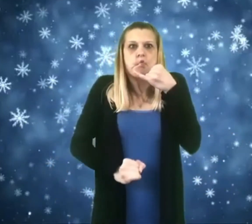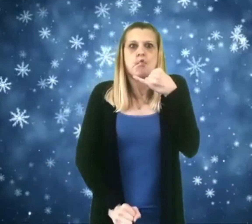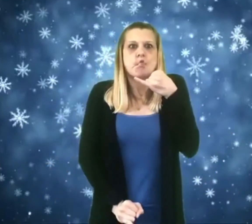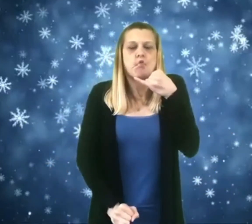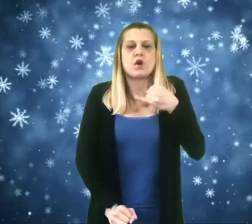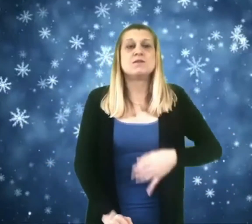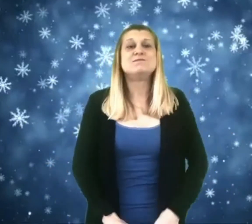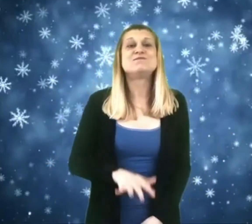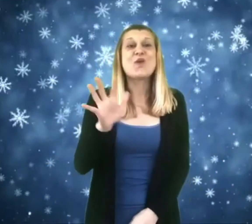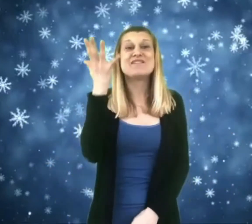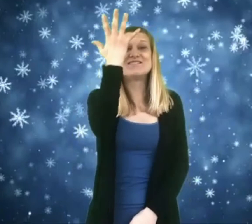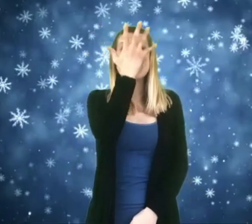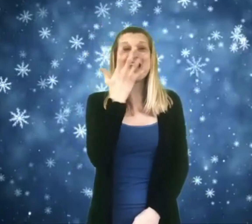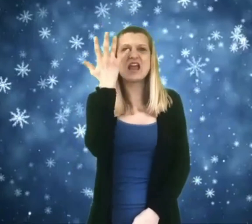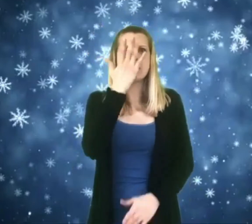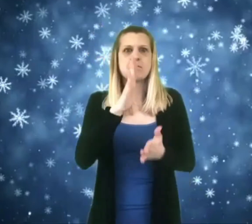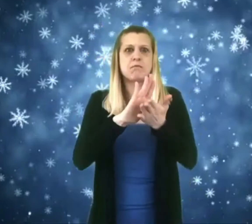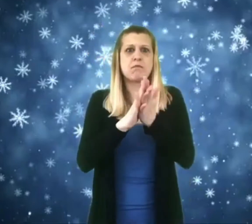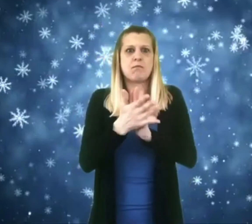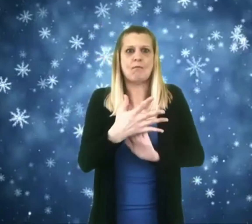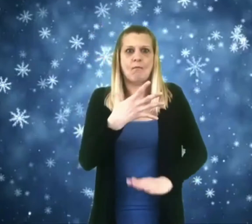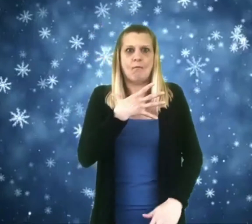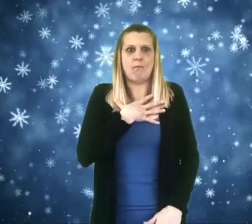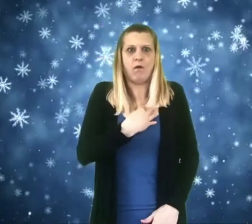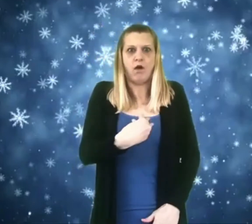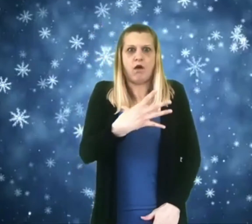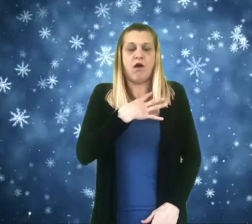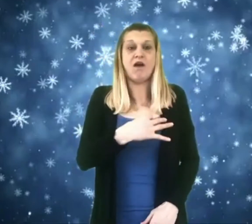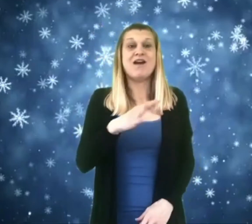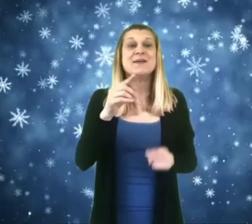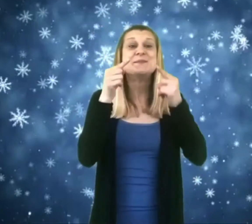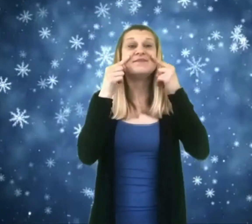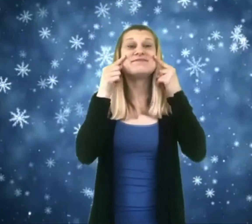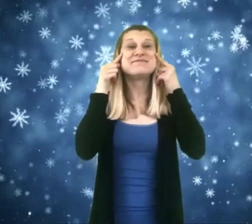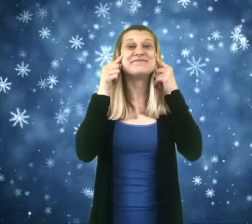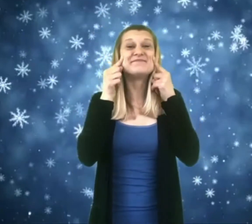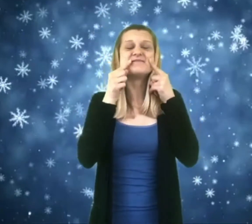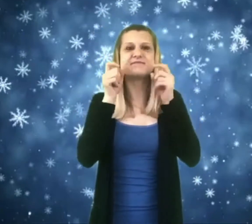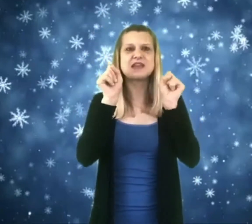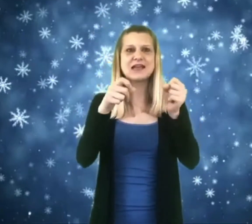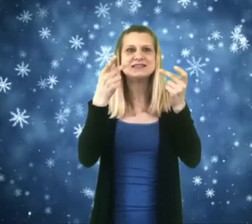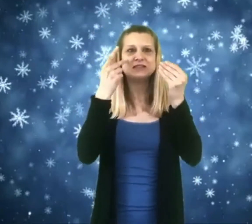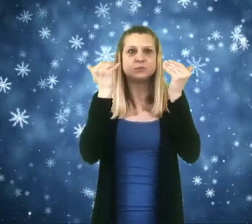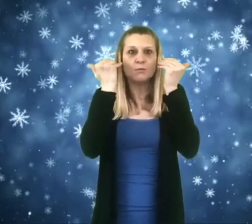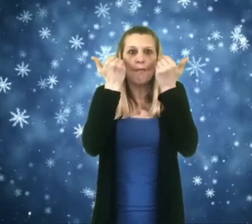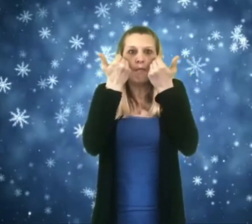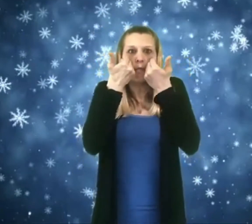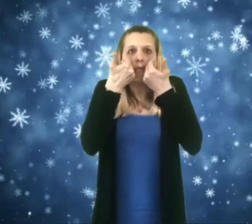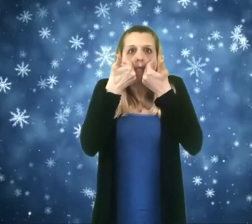His face became frighteningly white and pinched. The skin was drawn so tightly over the cheeks